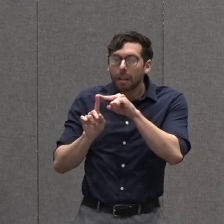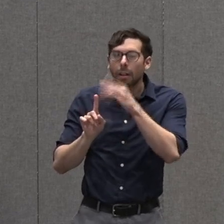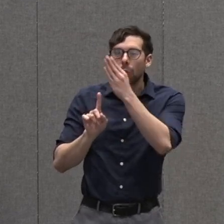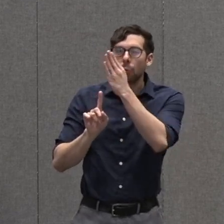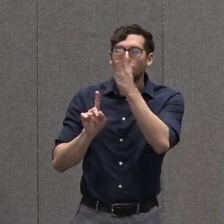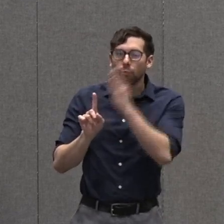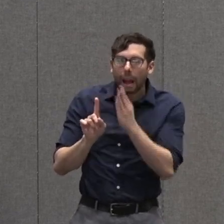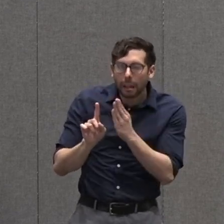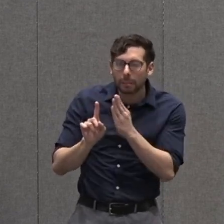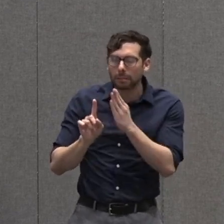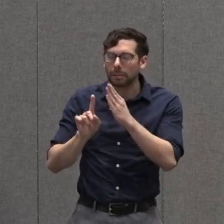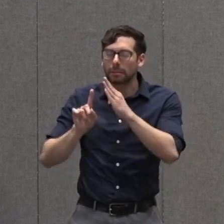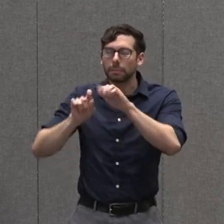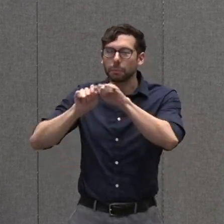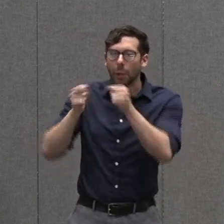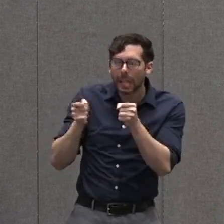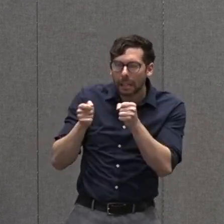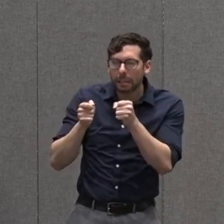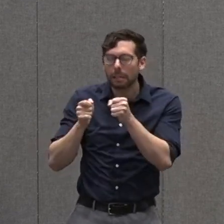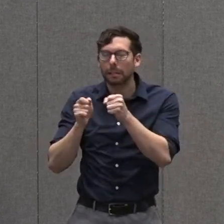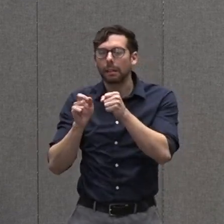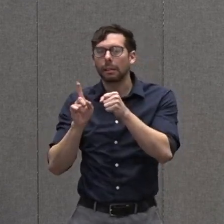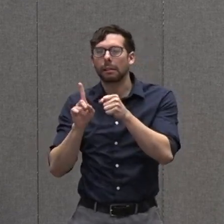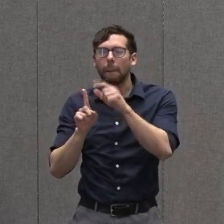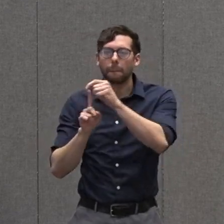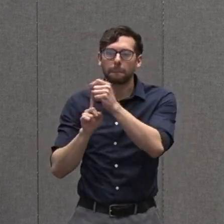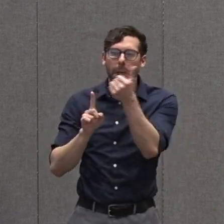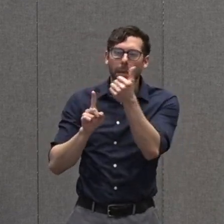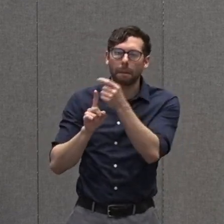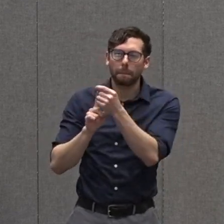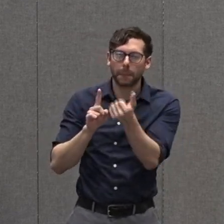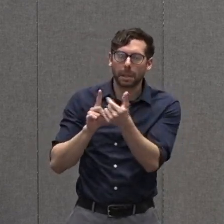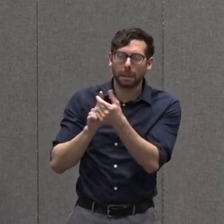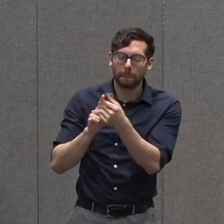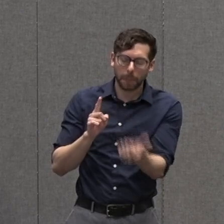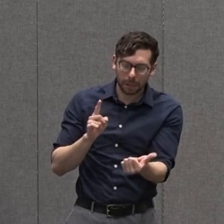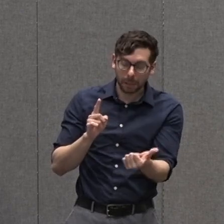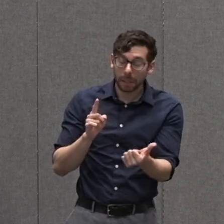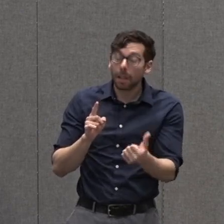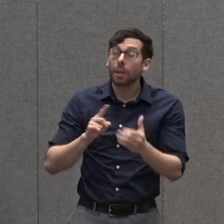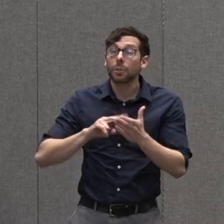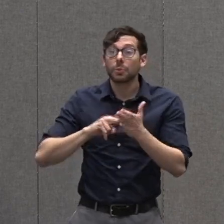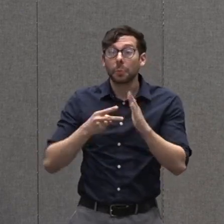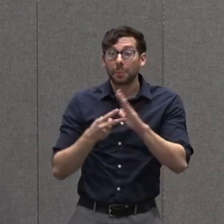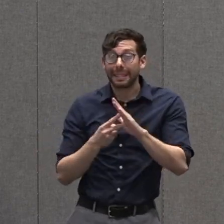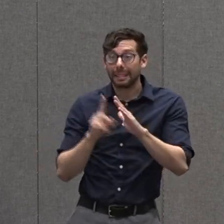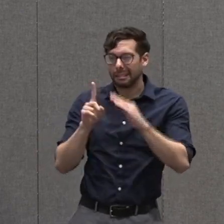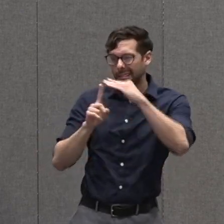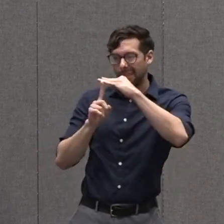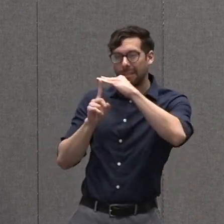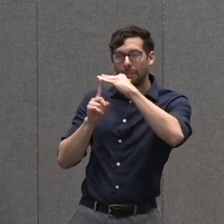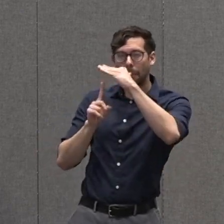So, as the rattle gets older, those oldest segments towards the end of the rattle